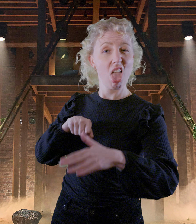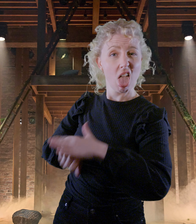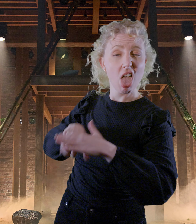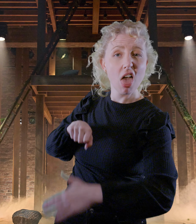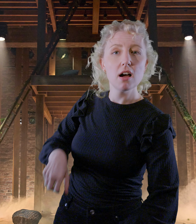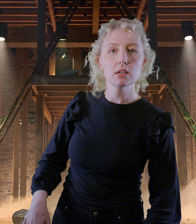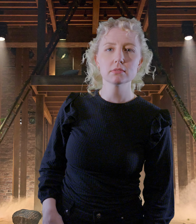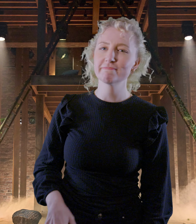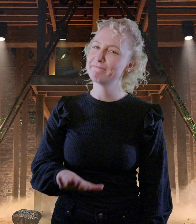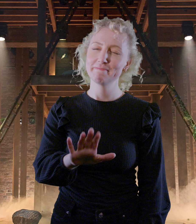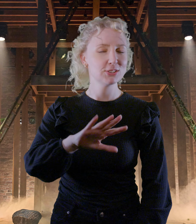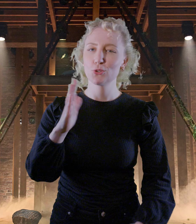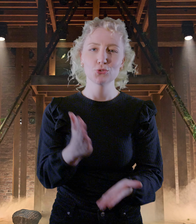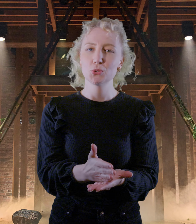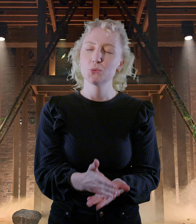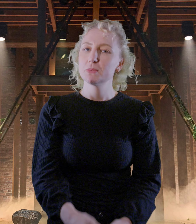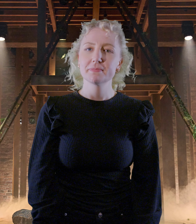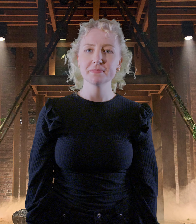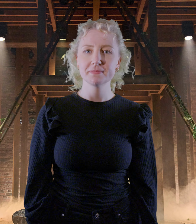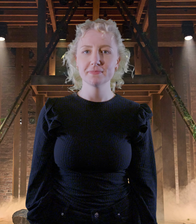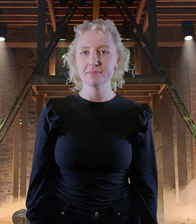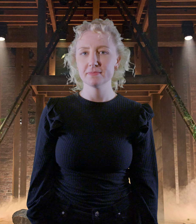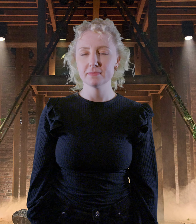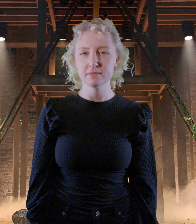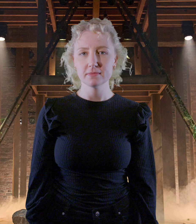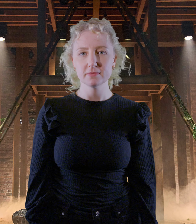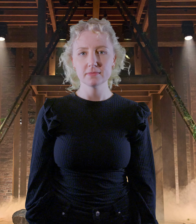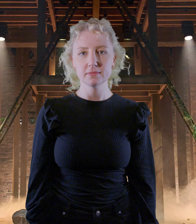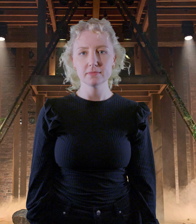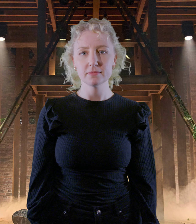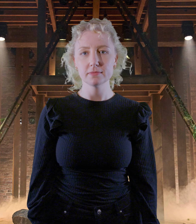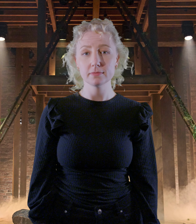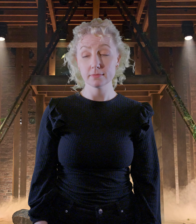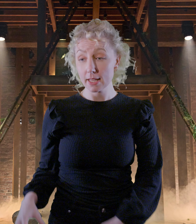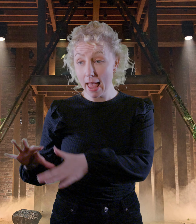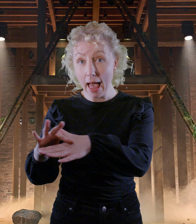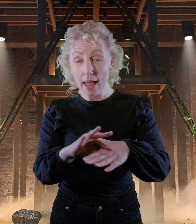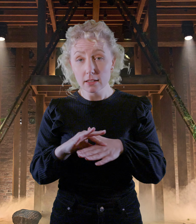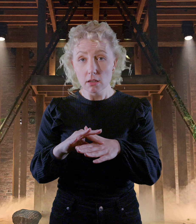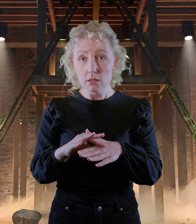Although this is not true. When Agnes becomes pregnant,